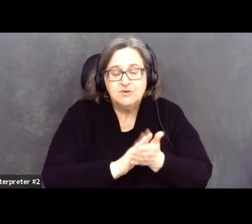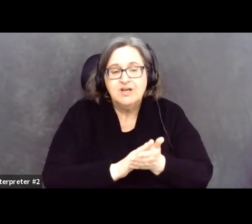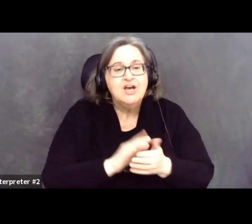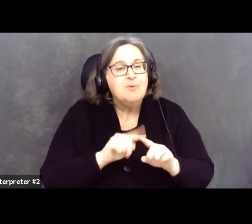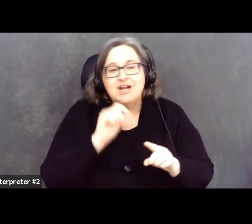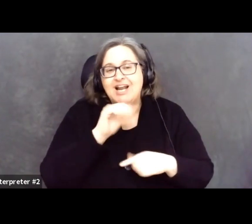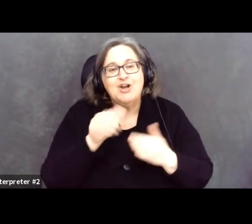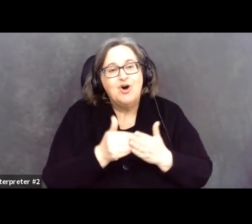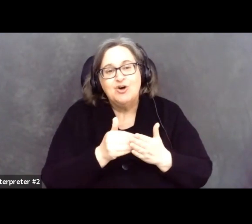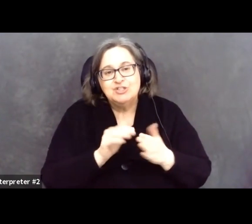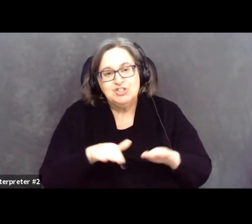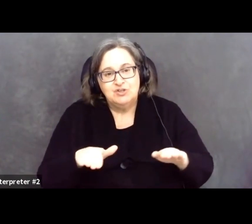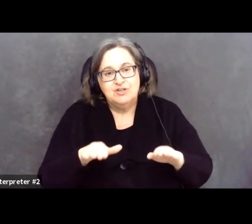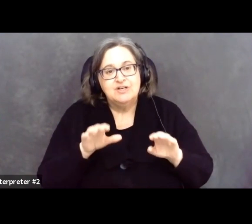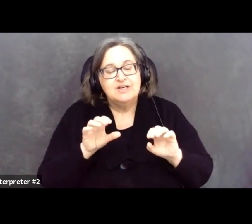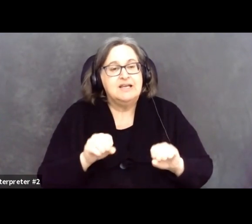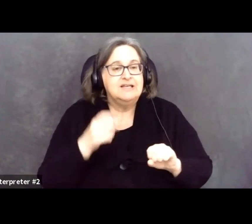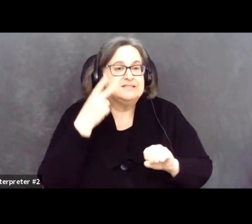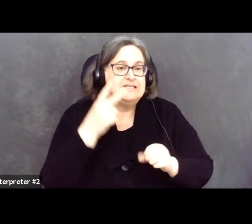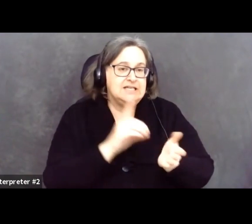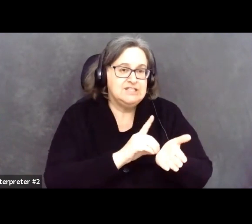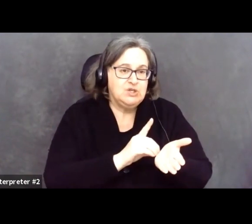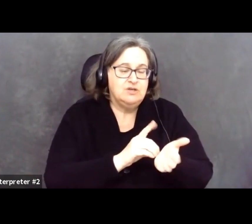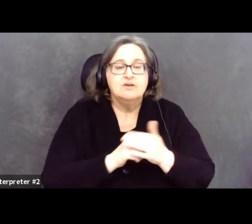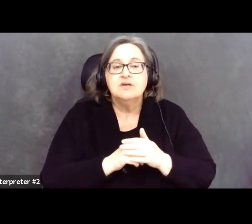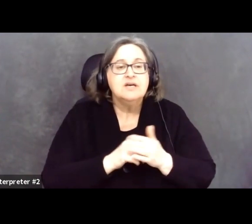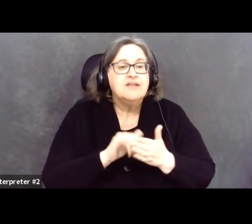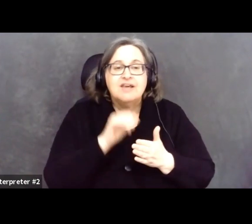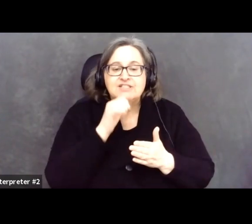children get to go to see a doctor. That would not be the only time that you could do